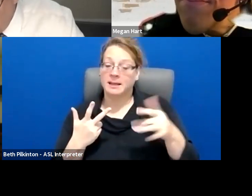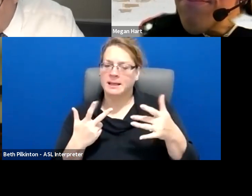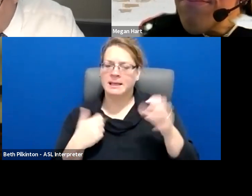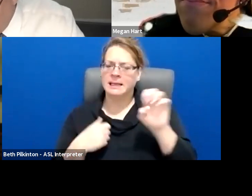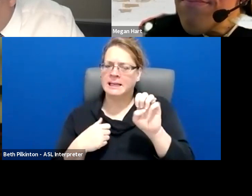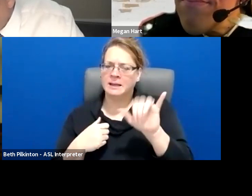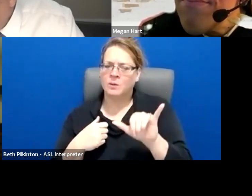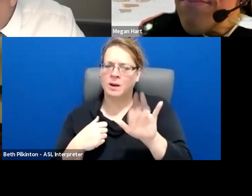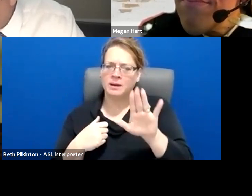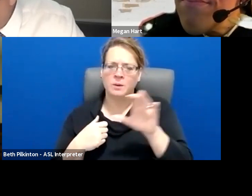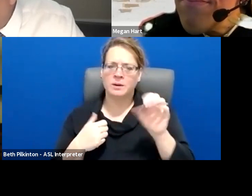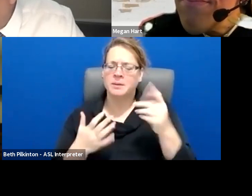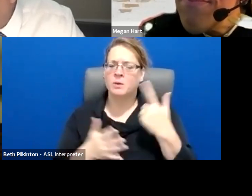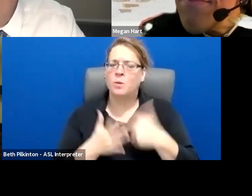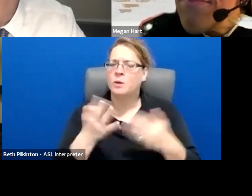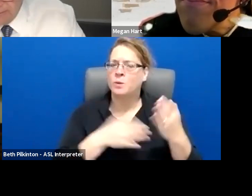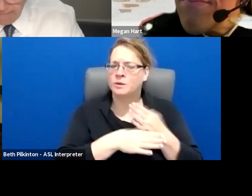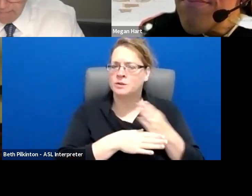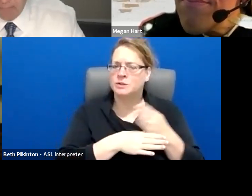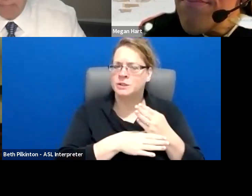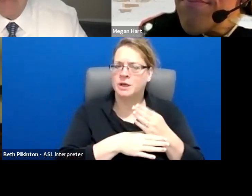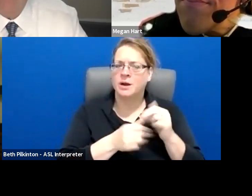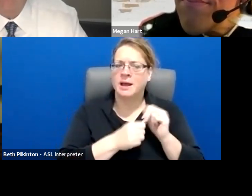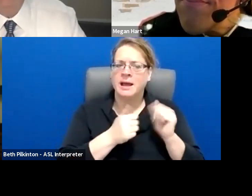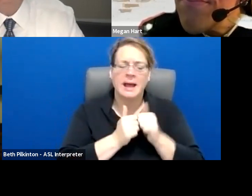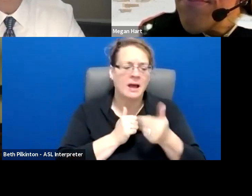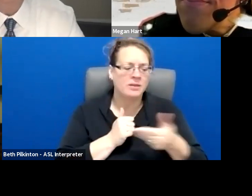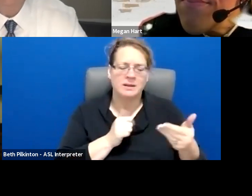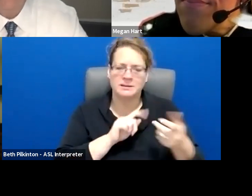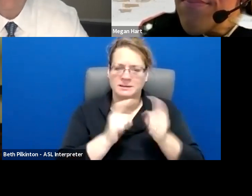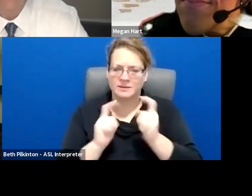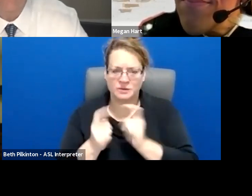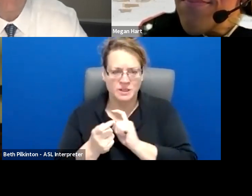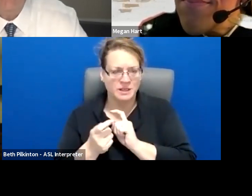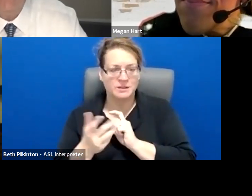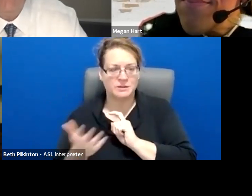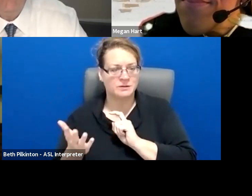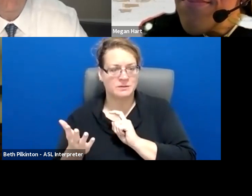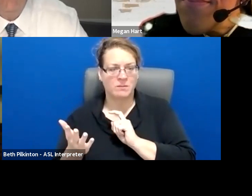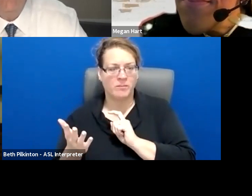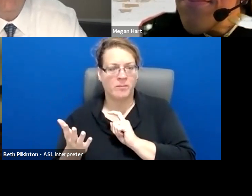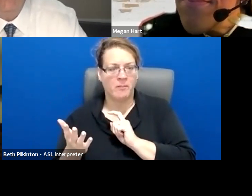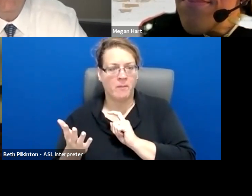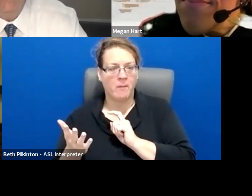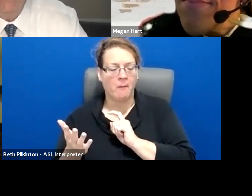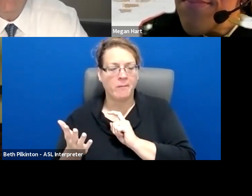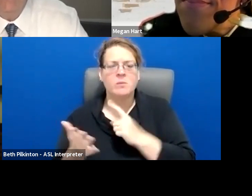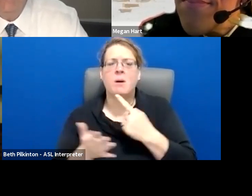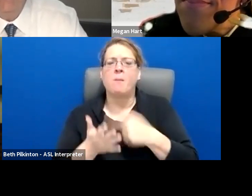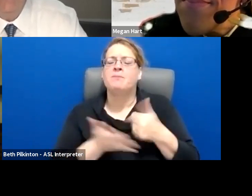100 percent agree with everything both of you have said. Emily, what about at EY?